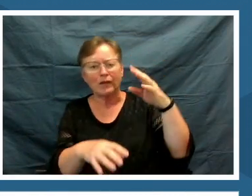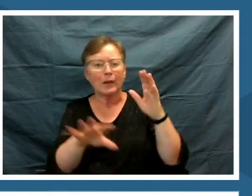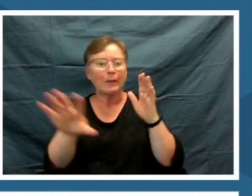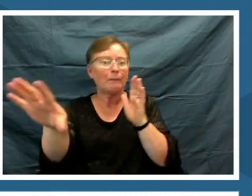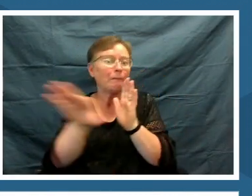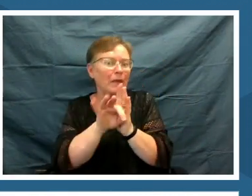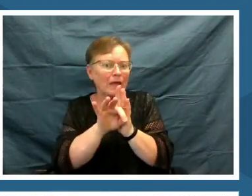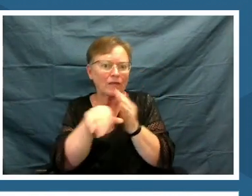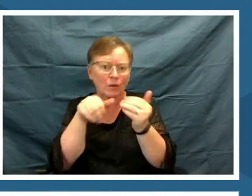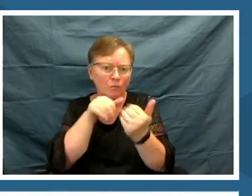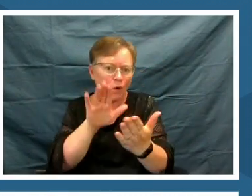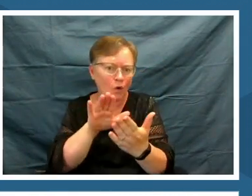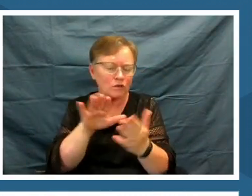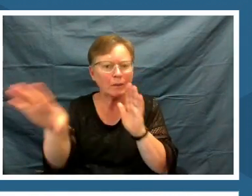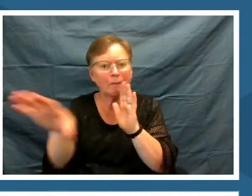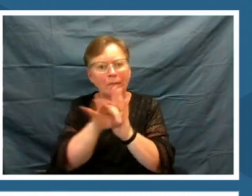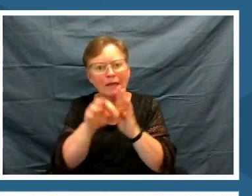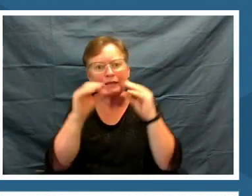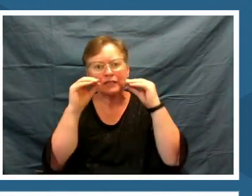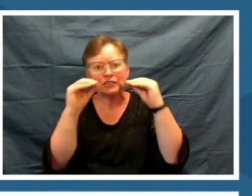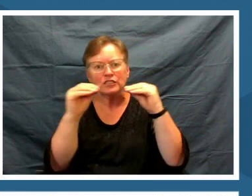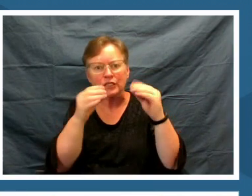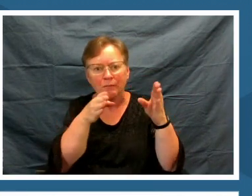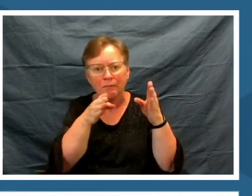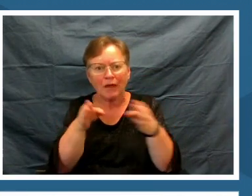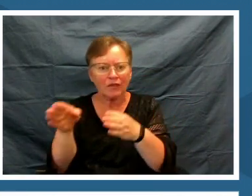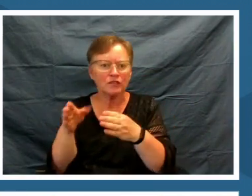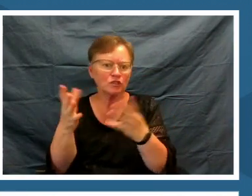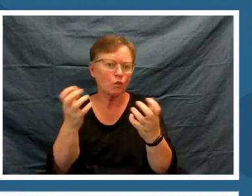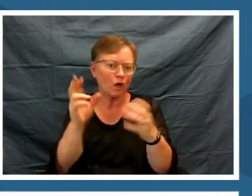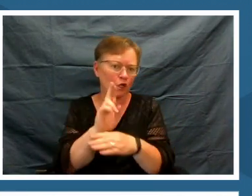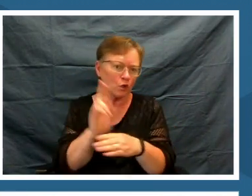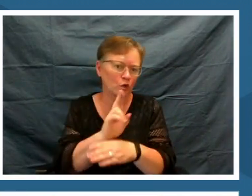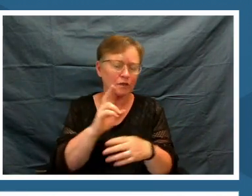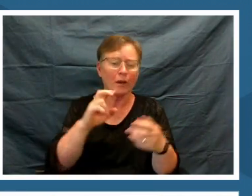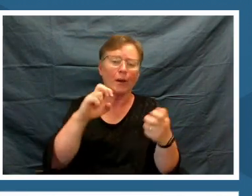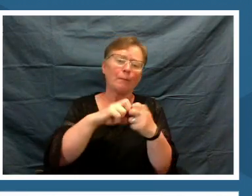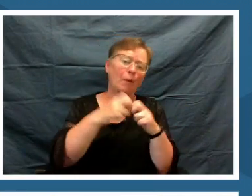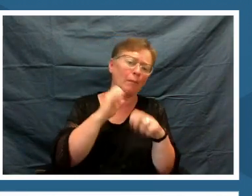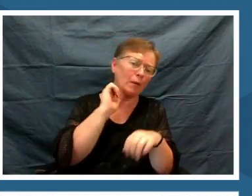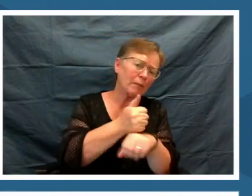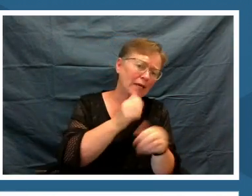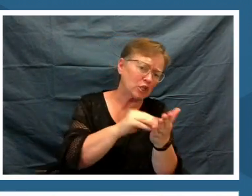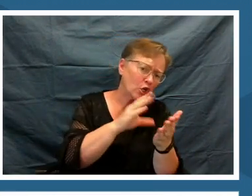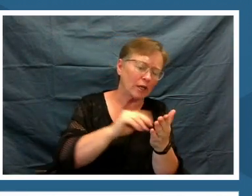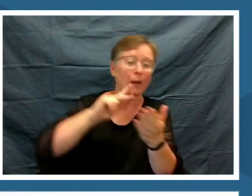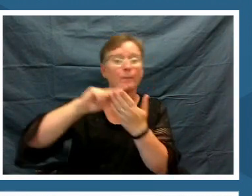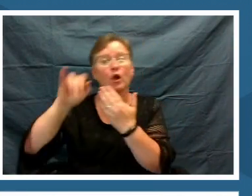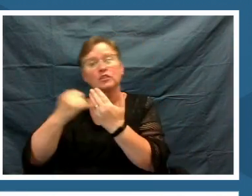would like to use it could be problem based learning